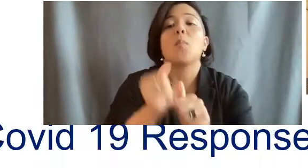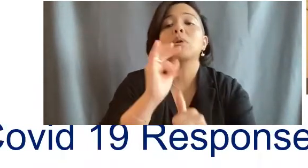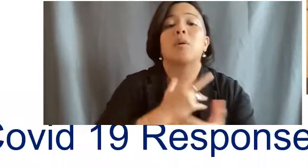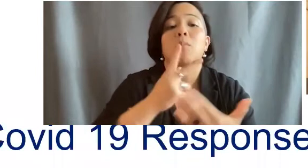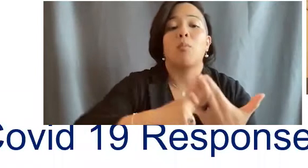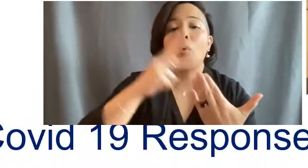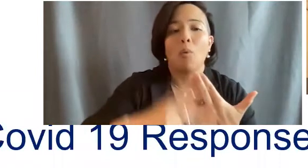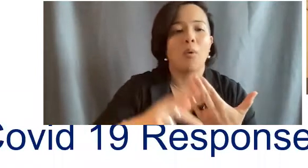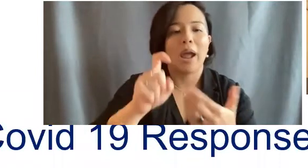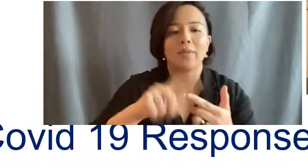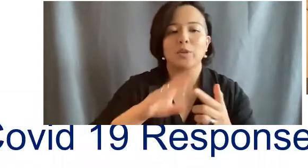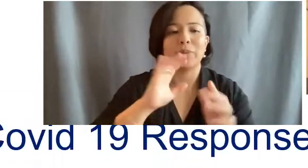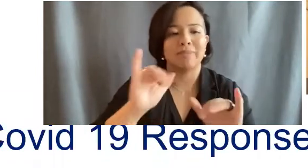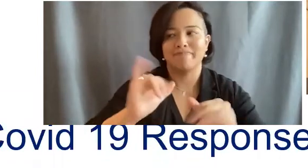So, in Nigeria, we supported